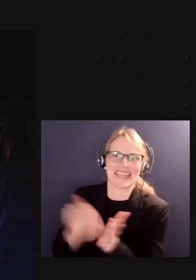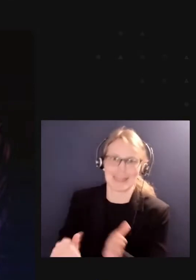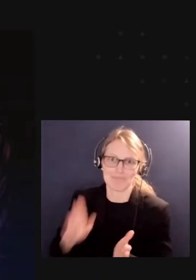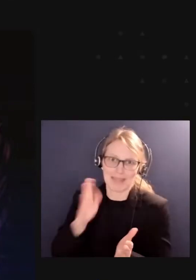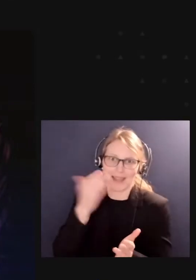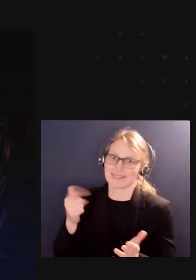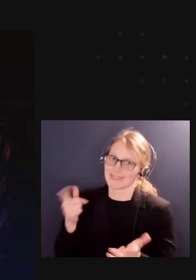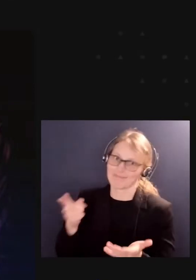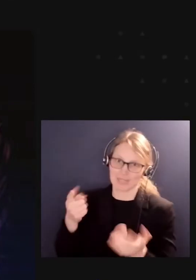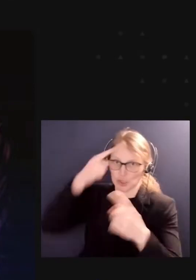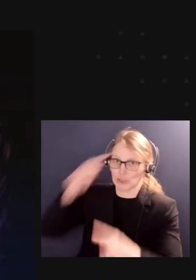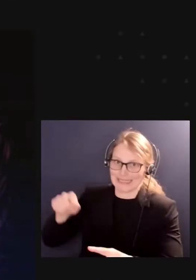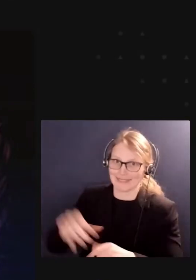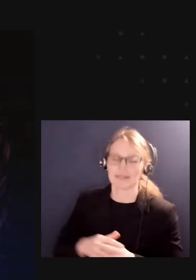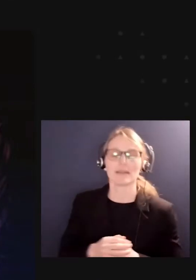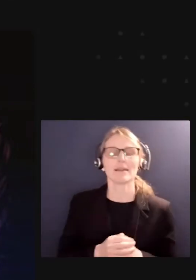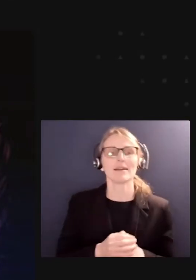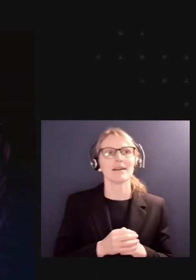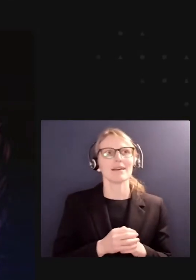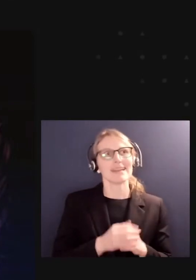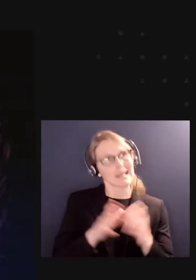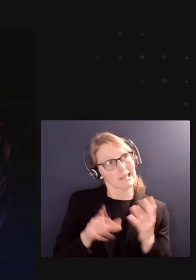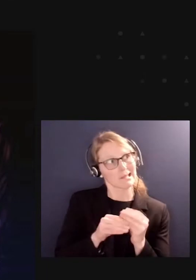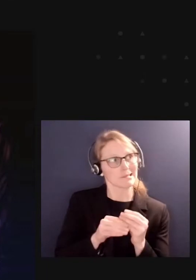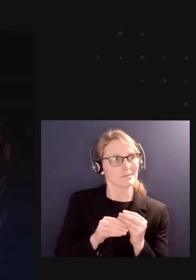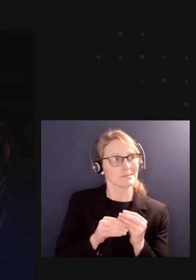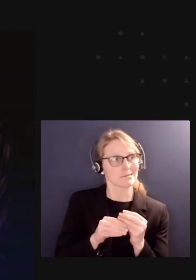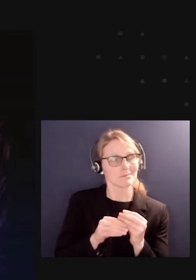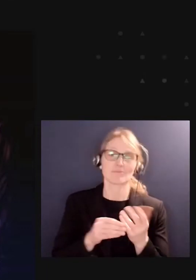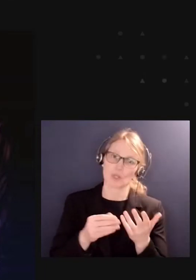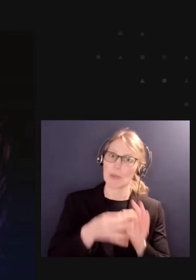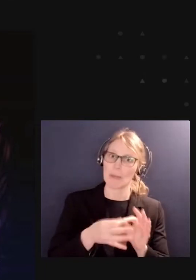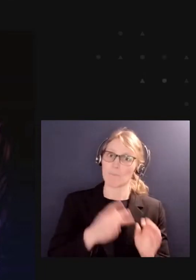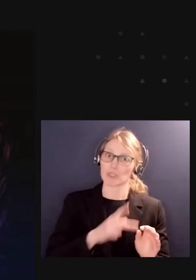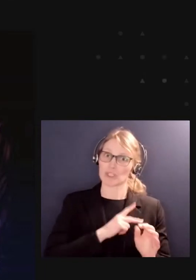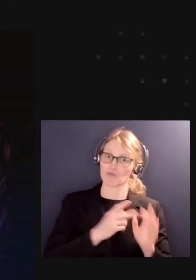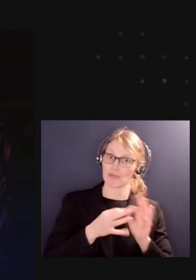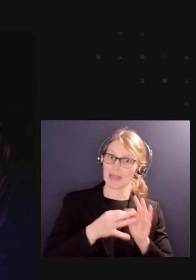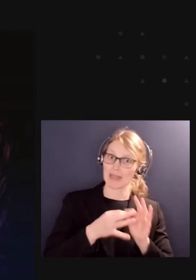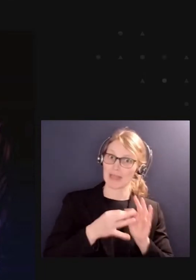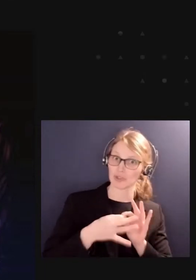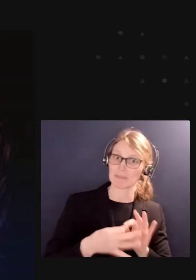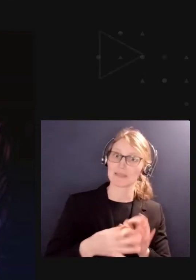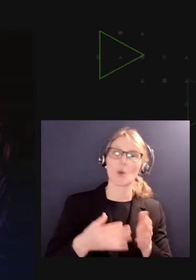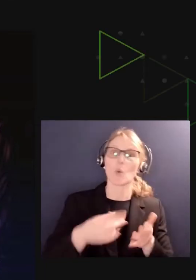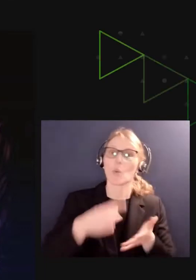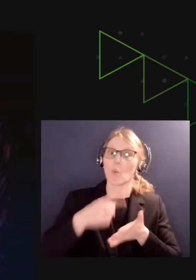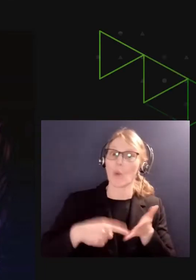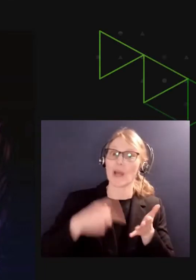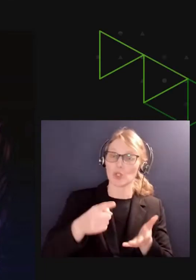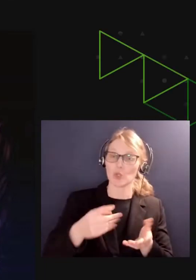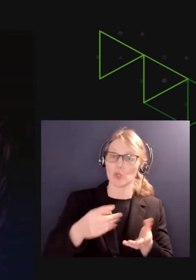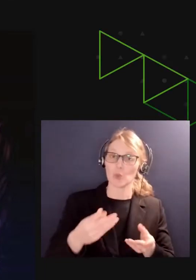as with any personal relationship, what you put into your team building and team relationships is what you get back out.